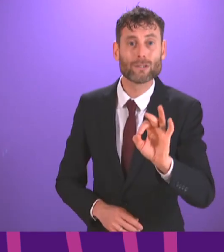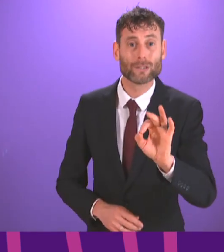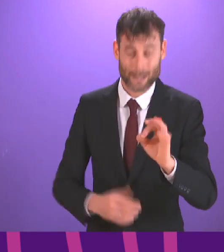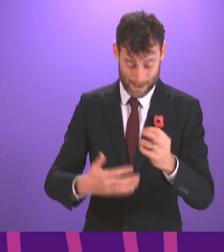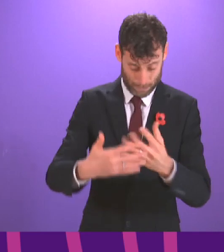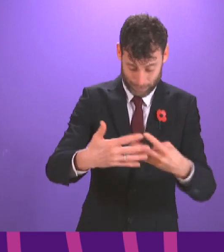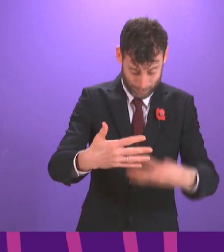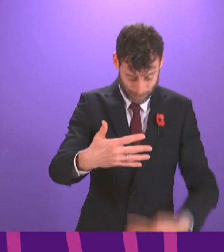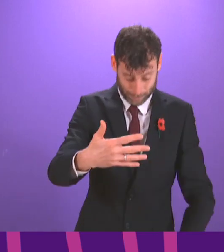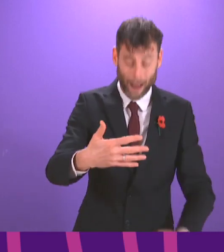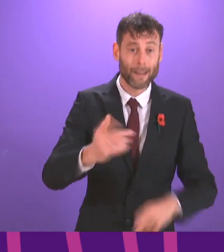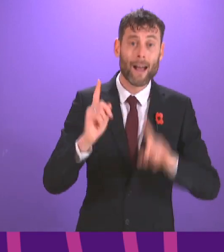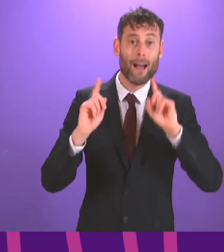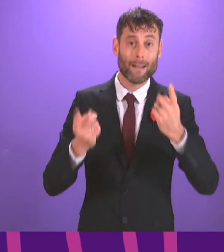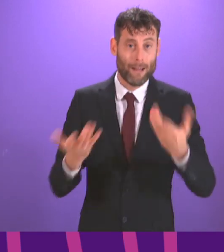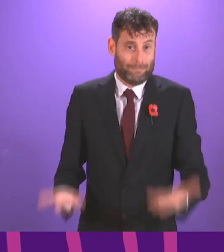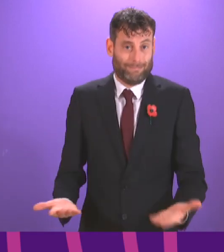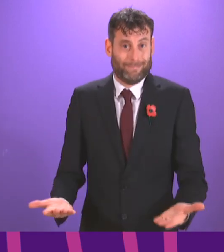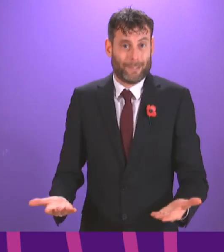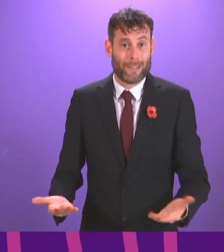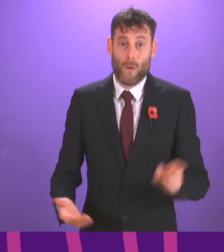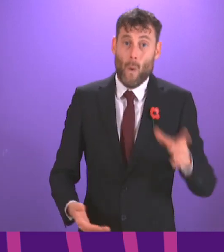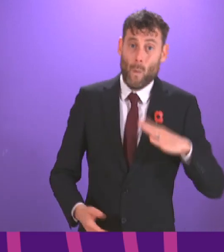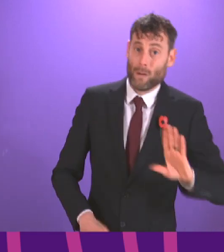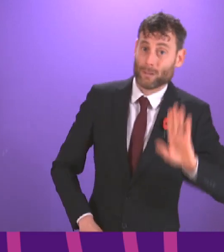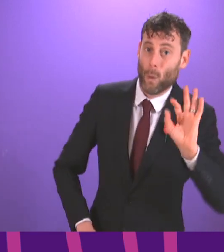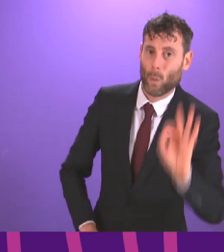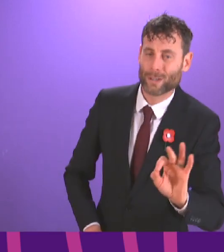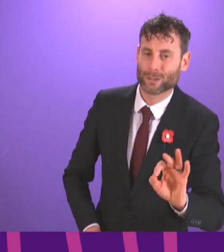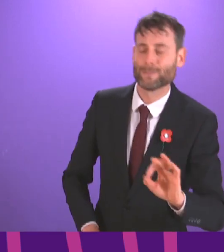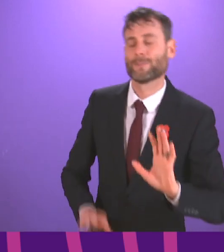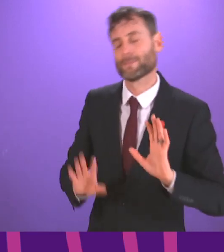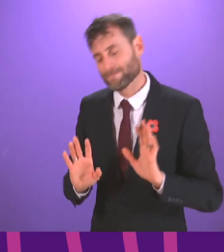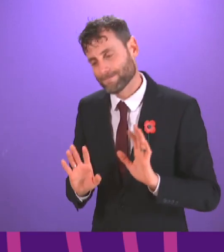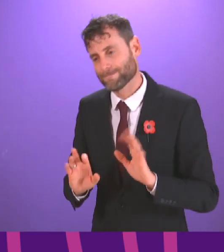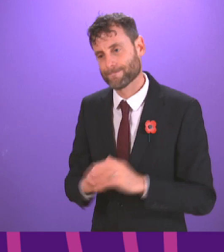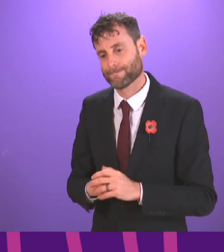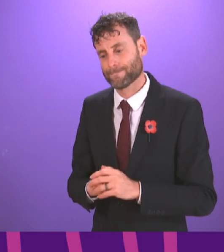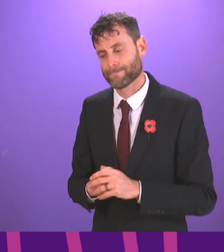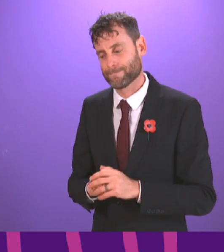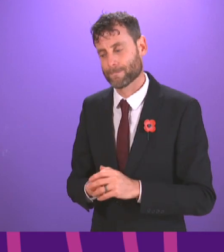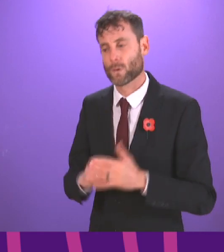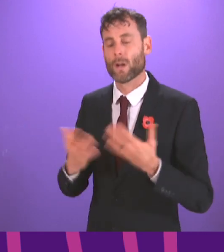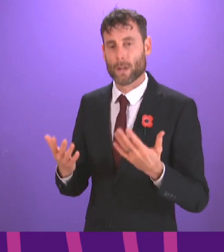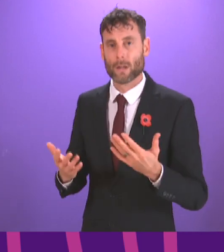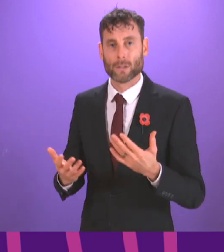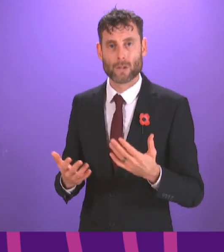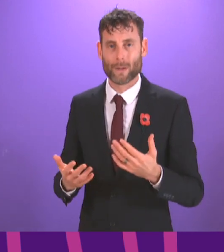and who have not been able to make a contribution as we have not been able to make time for